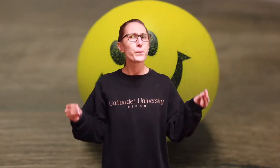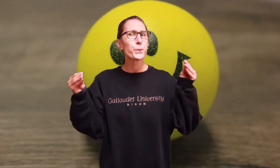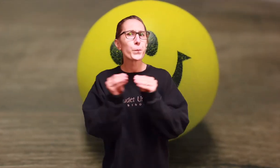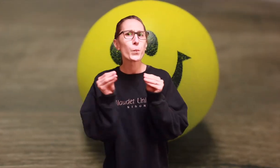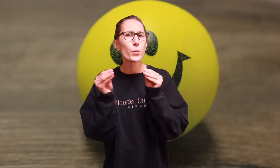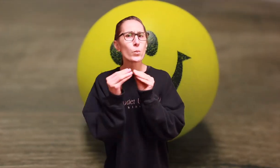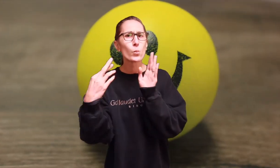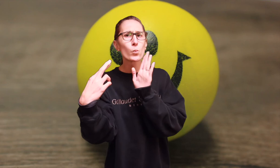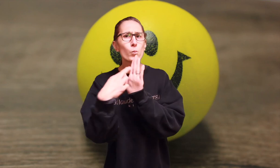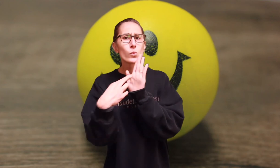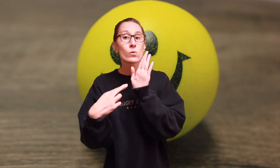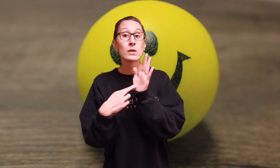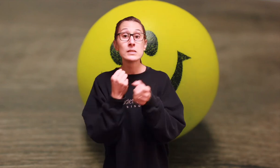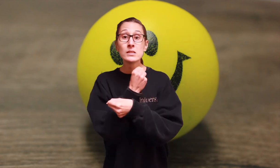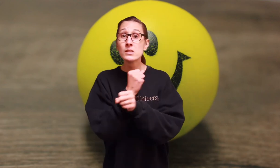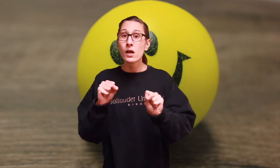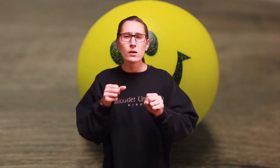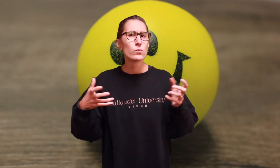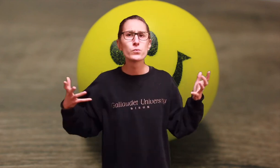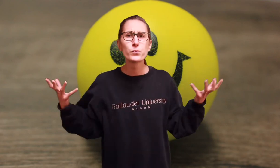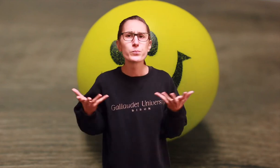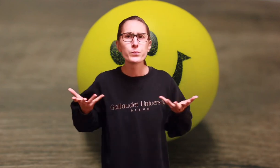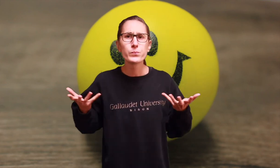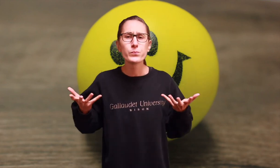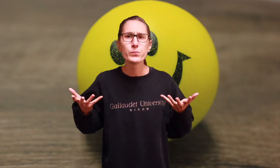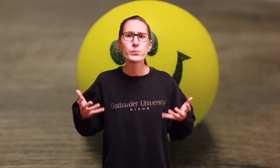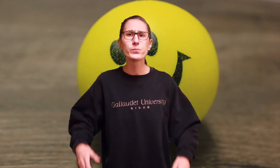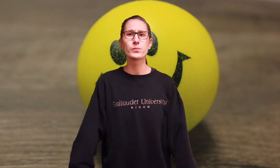What are other rules to keep us safe?